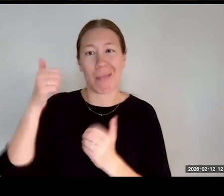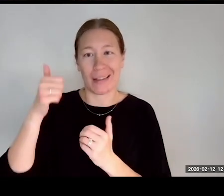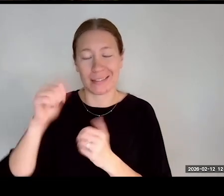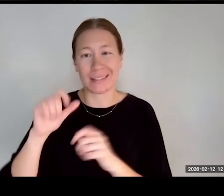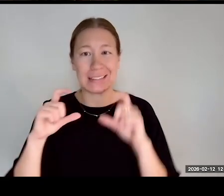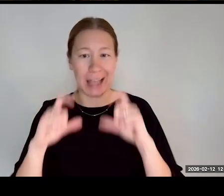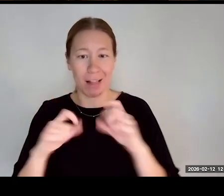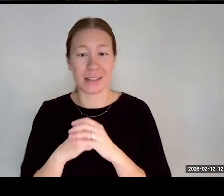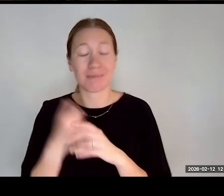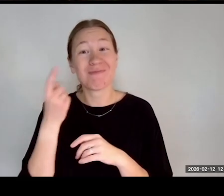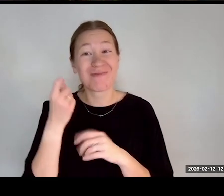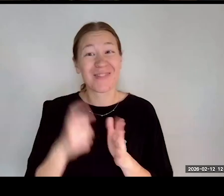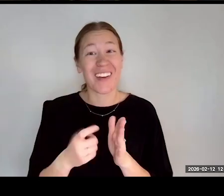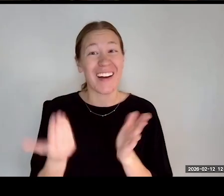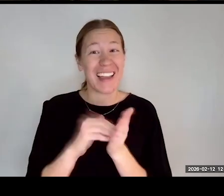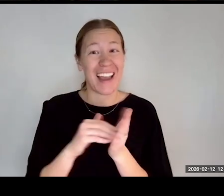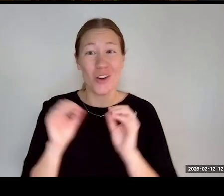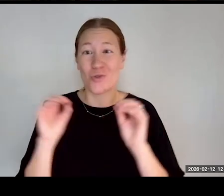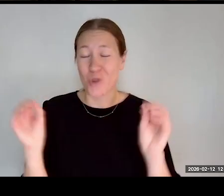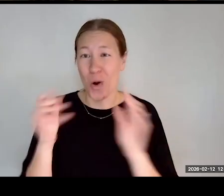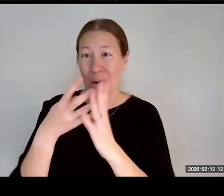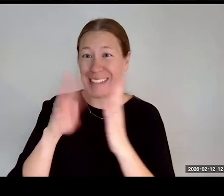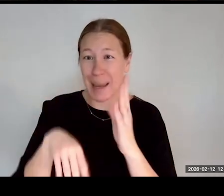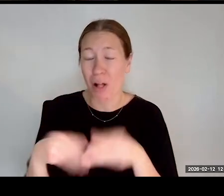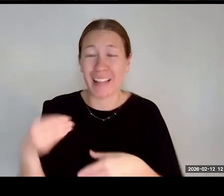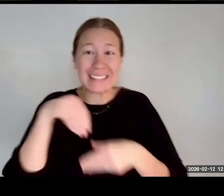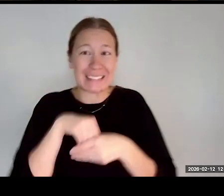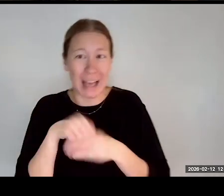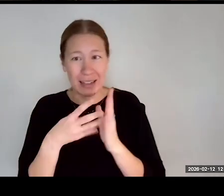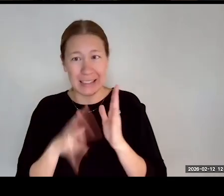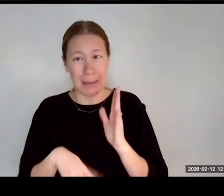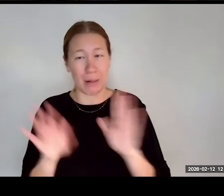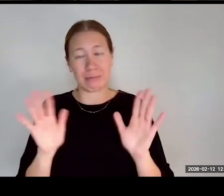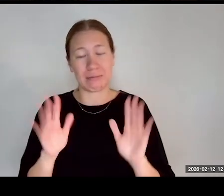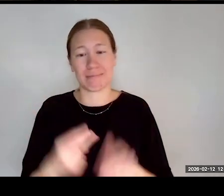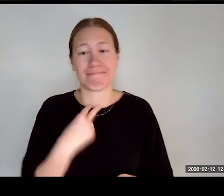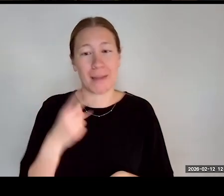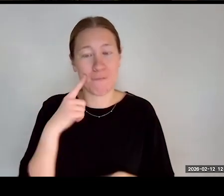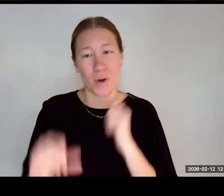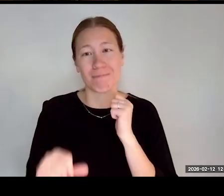because this can be a trap for assistive technology. They also should not have rows that break across pages